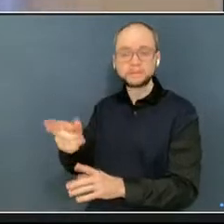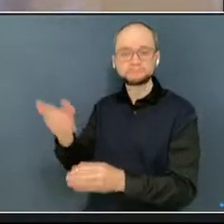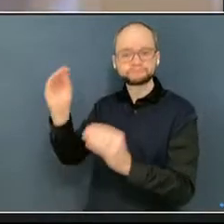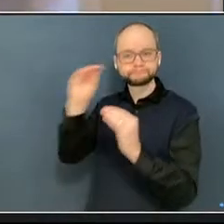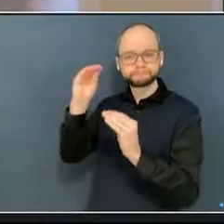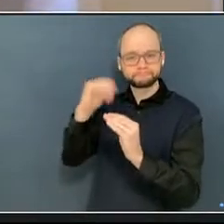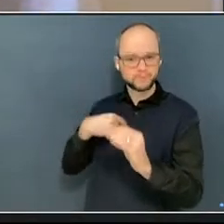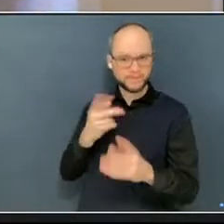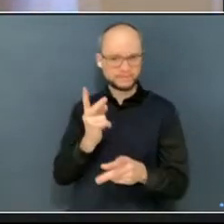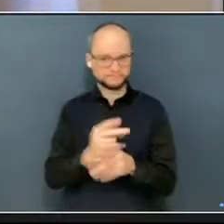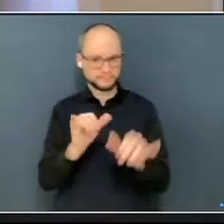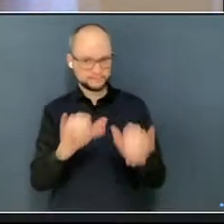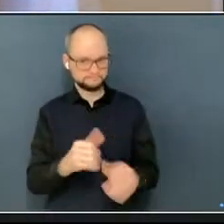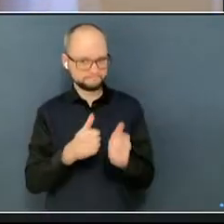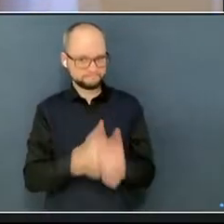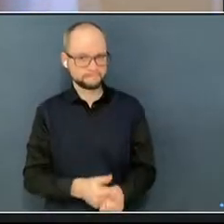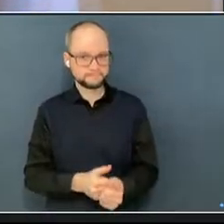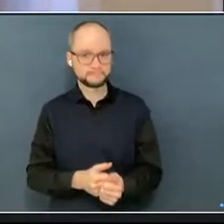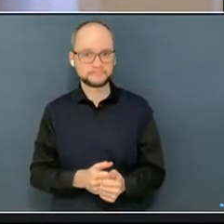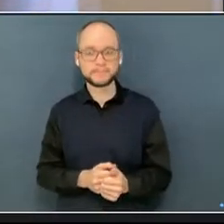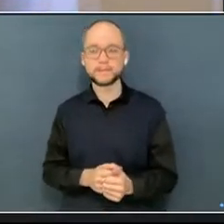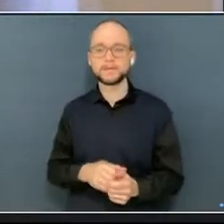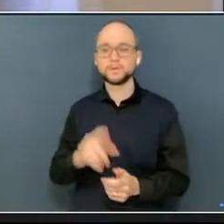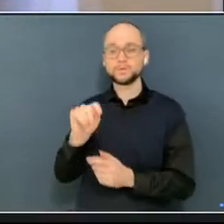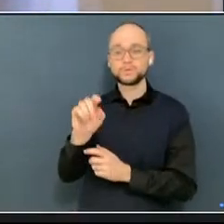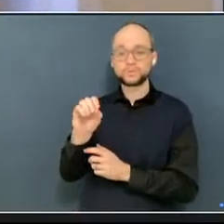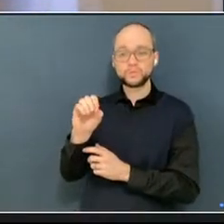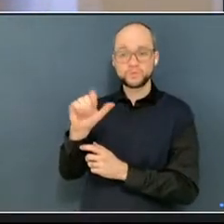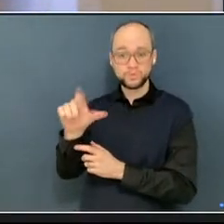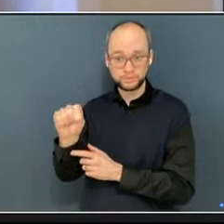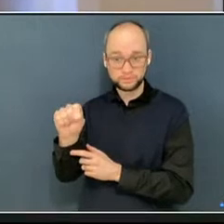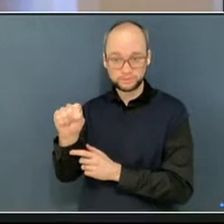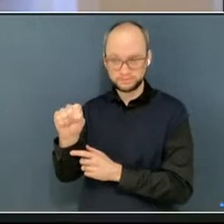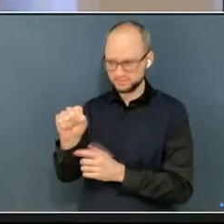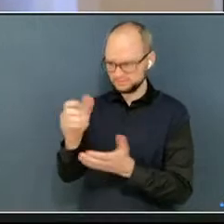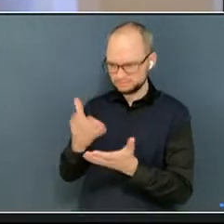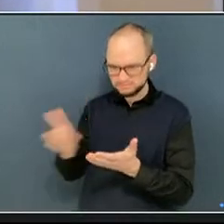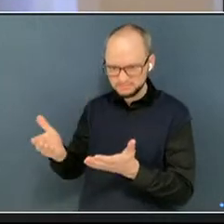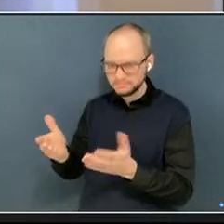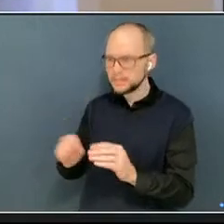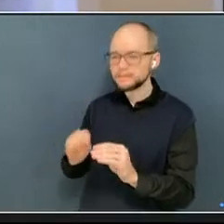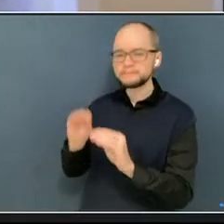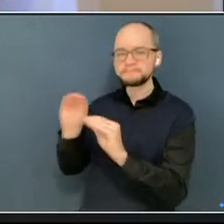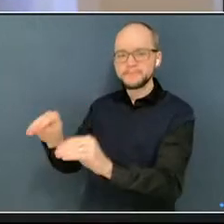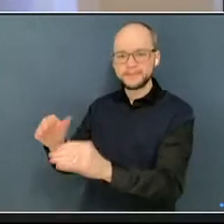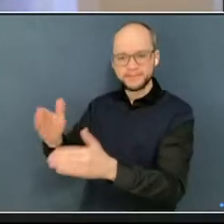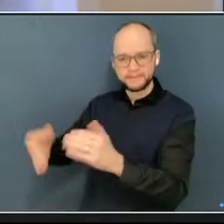Tools and implements put back in proper places at the end of the day. The foreman gives me a progress